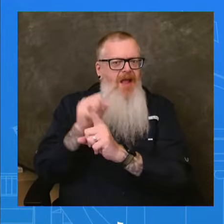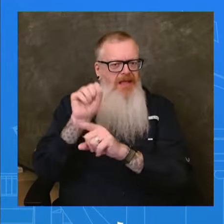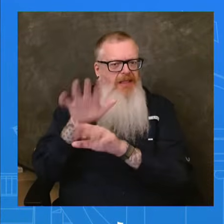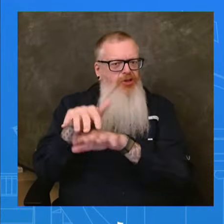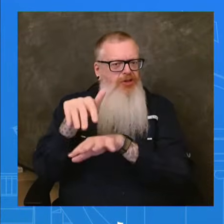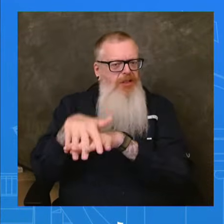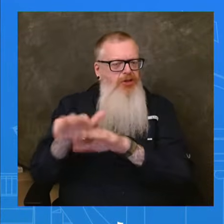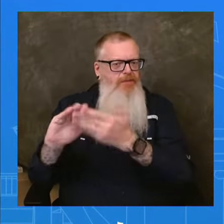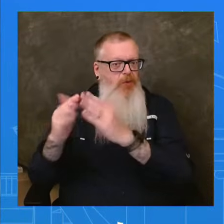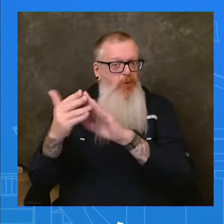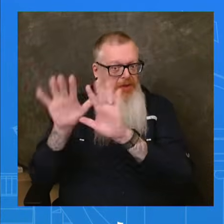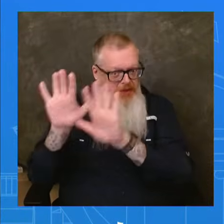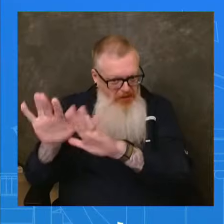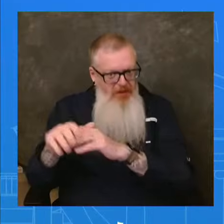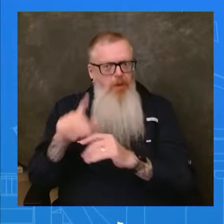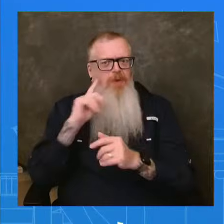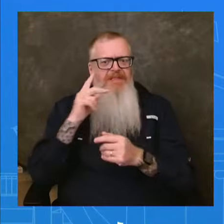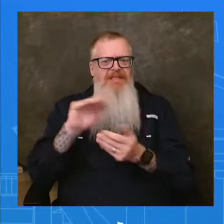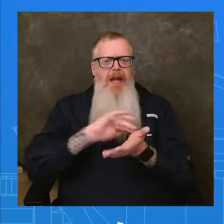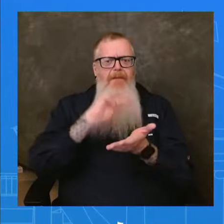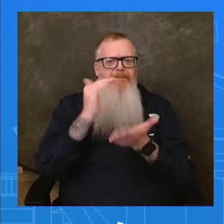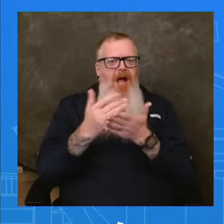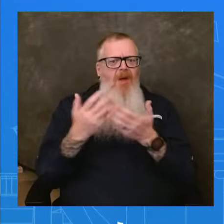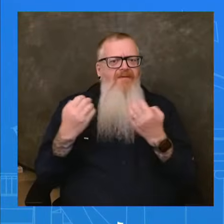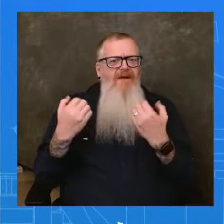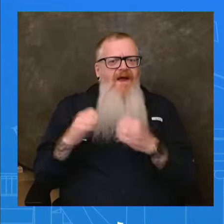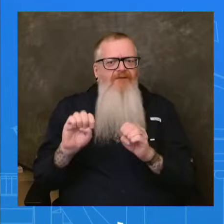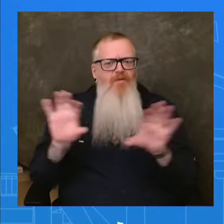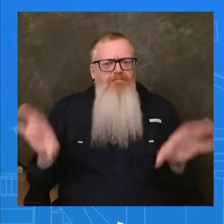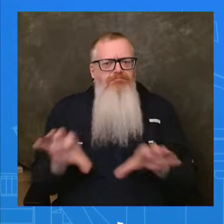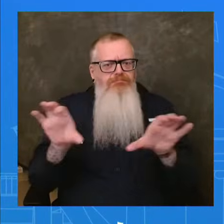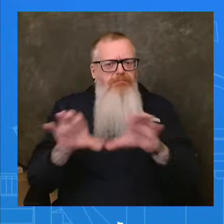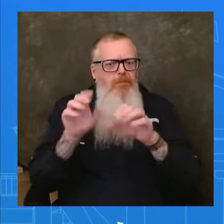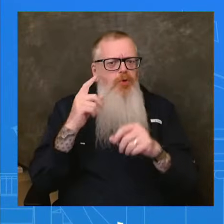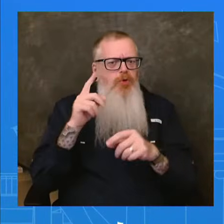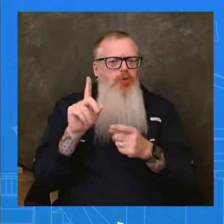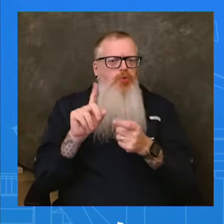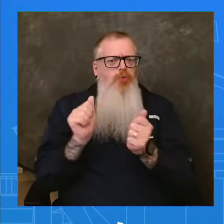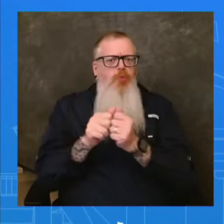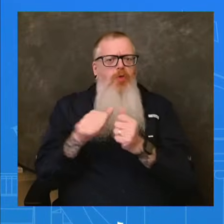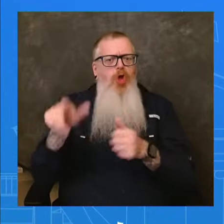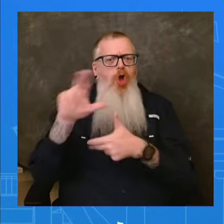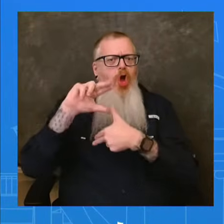The president spoke directly to Governor DeSantis, Tampa Mayor Castor, Clearwater Mayor Rector,